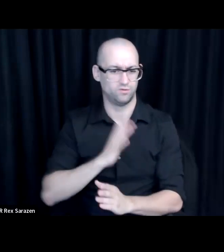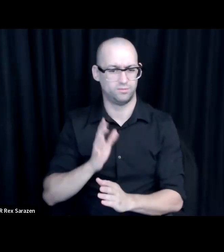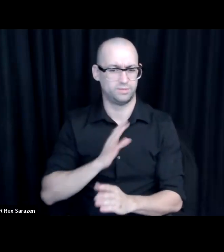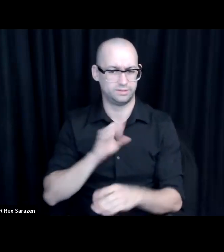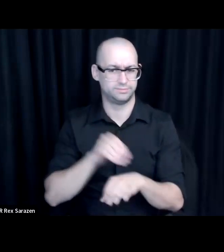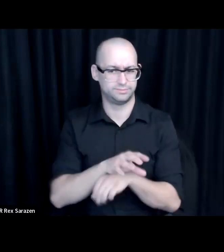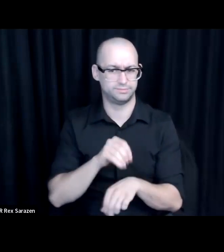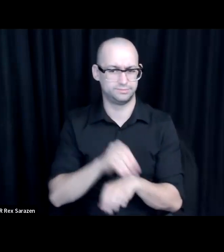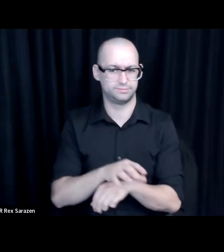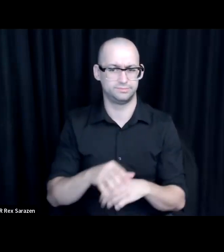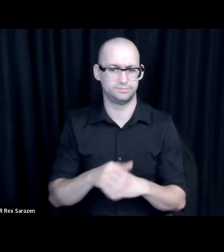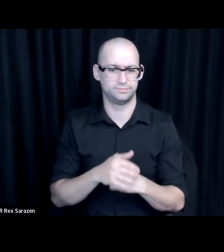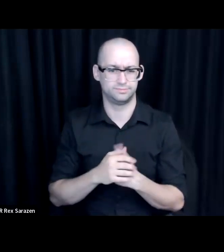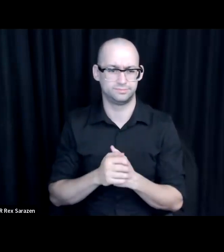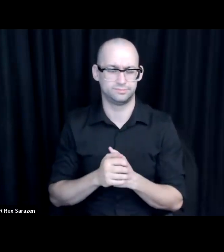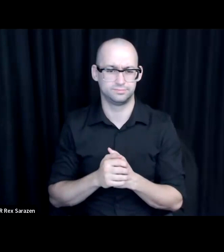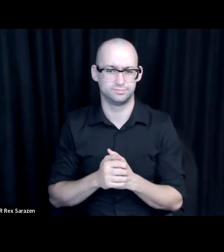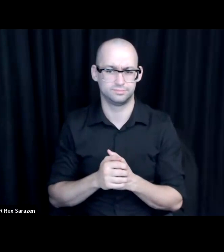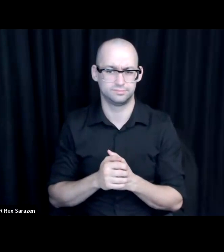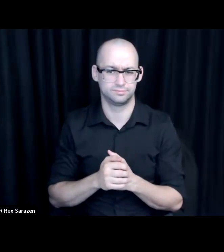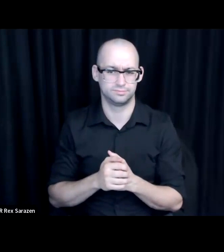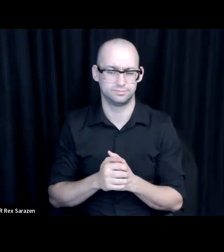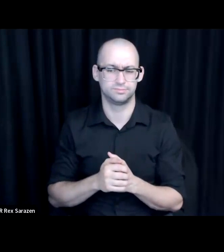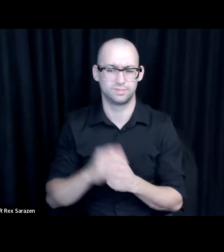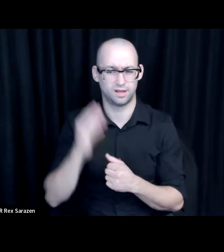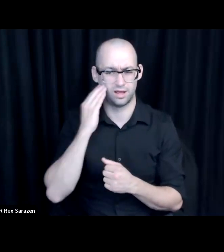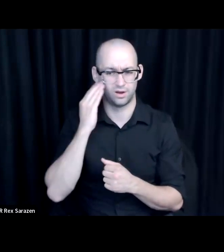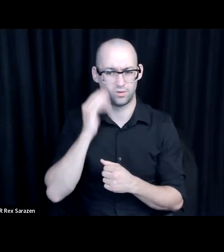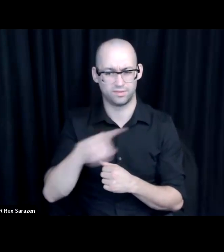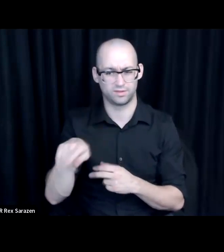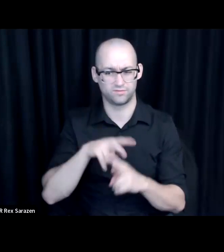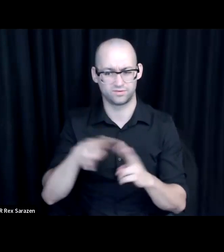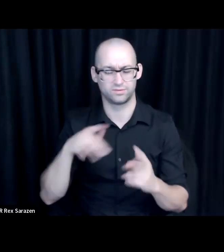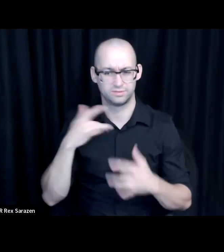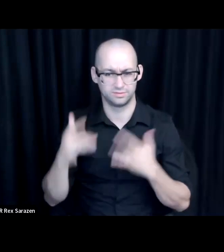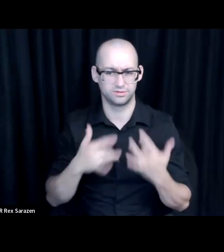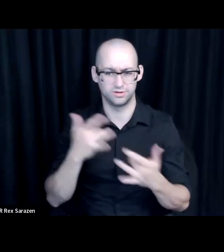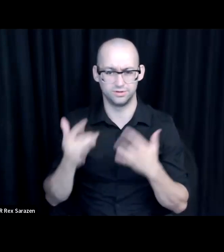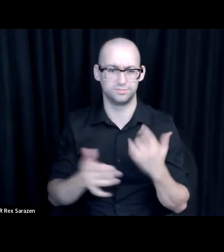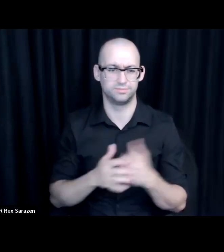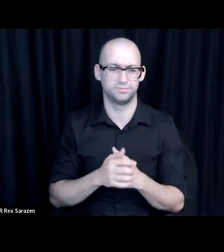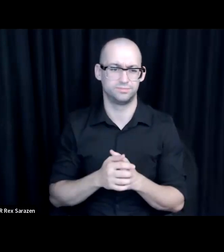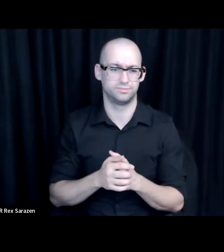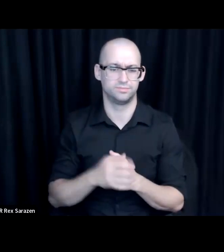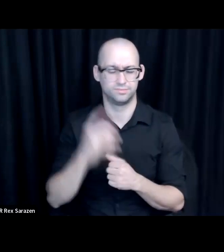issues for them, and I know they're very excited to meet and establish you know,